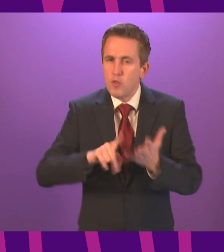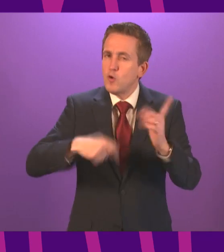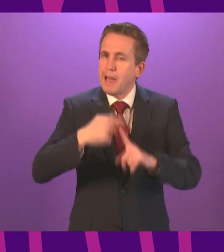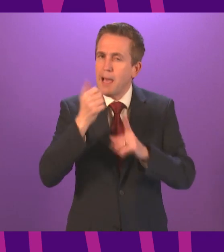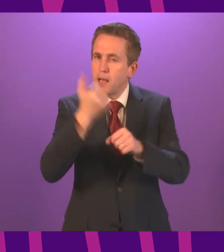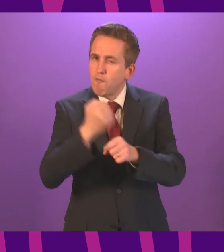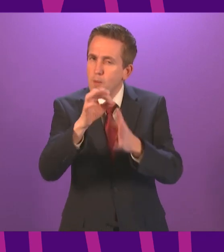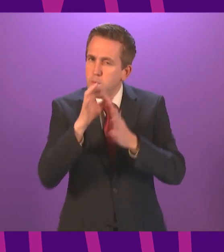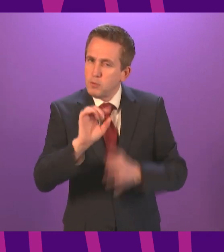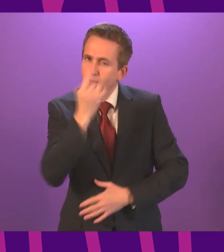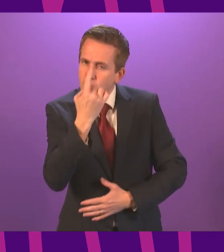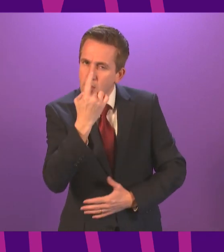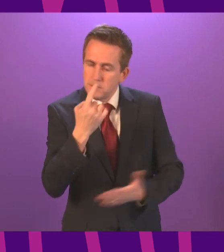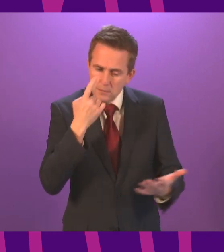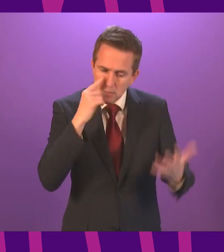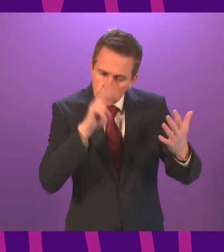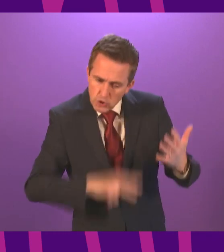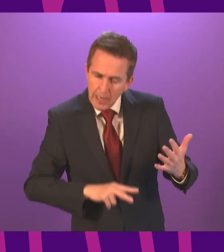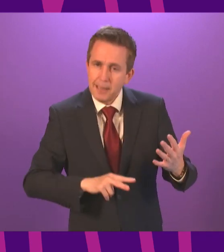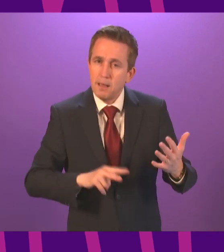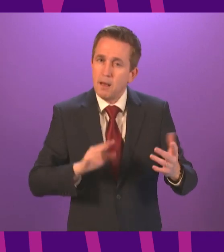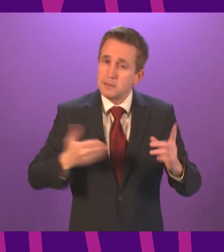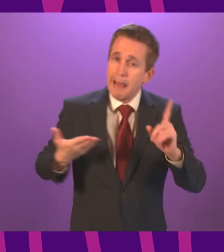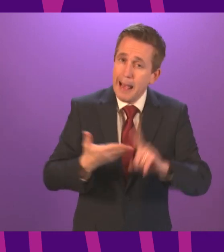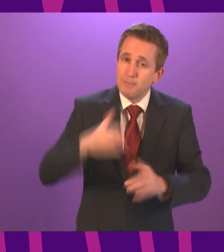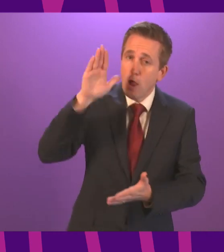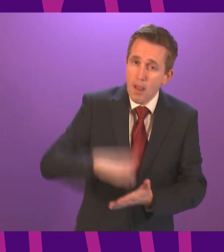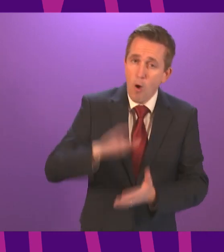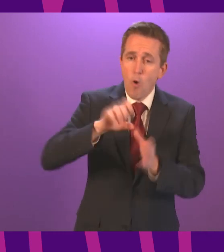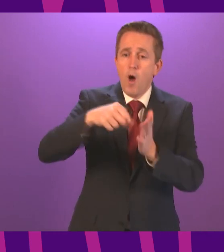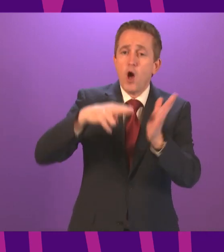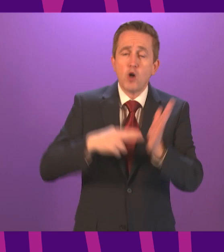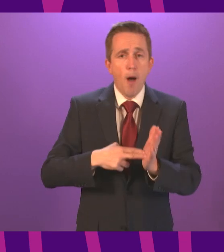with our ambition for a low-carbon, wellbeing economy that also targets investment geographically